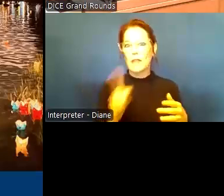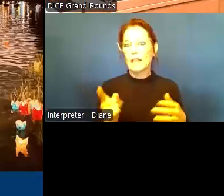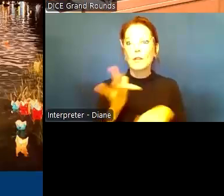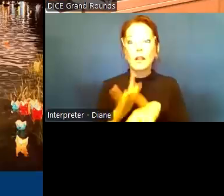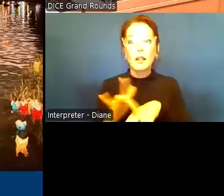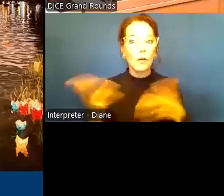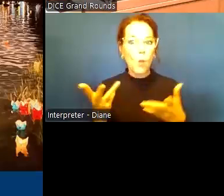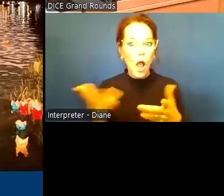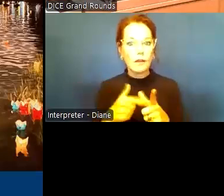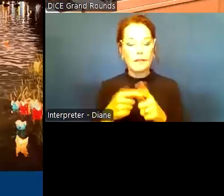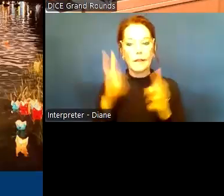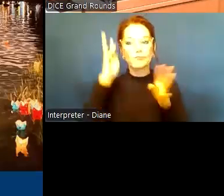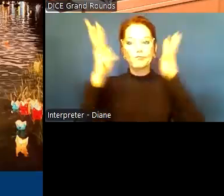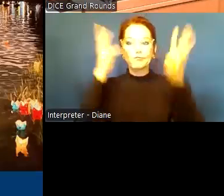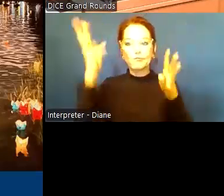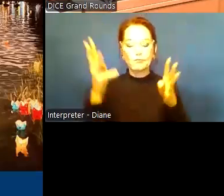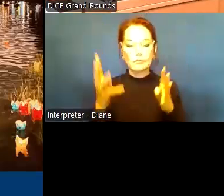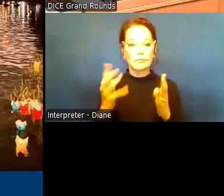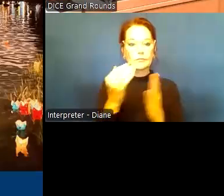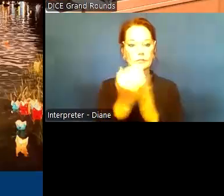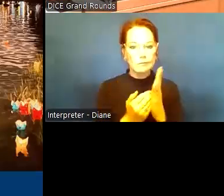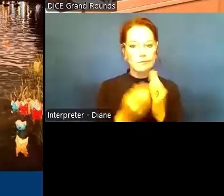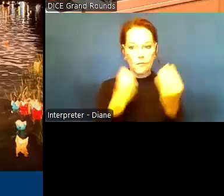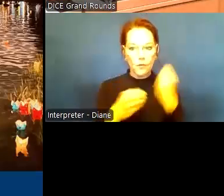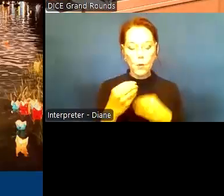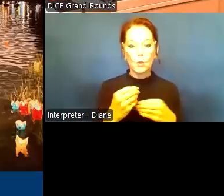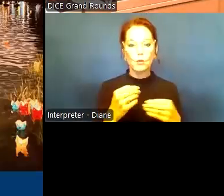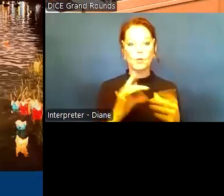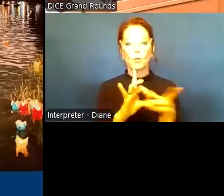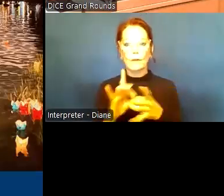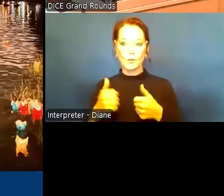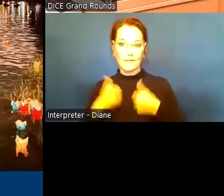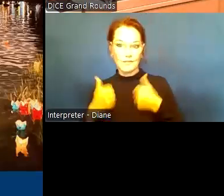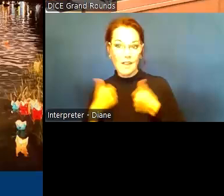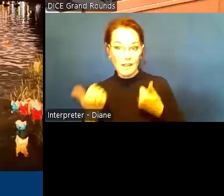to develop um around survival and how that evolved and kind of influence the